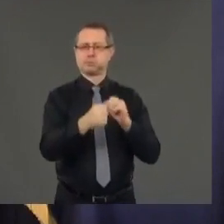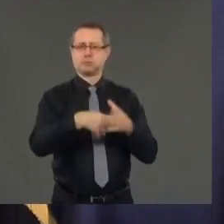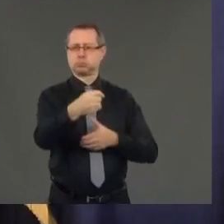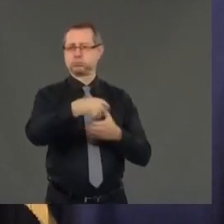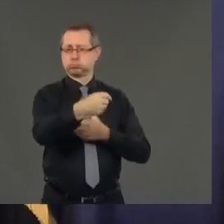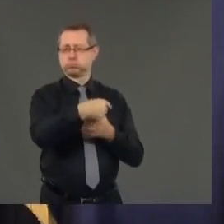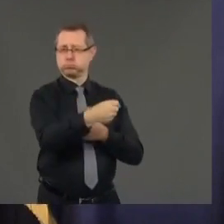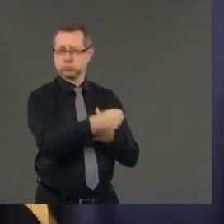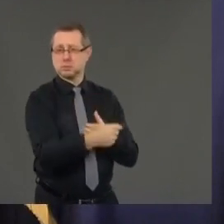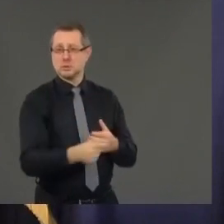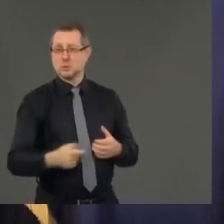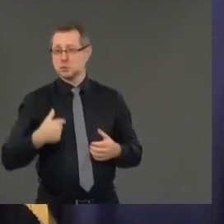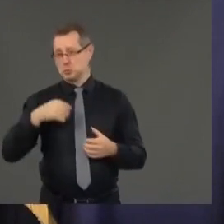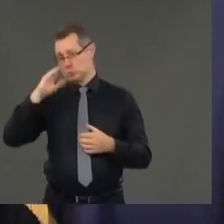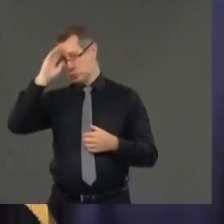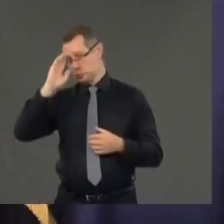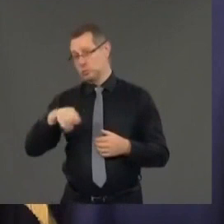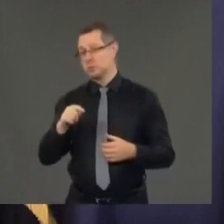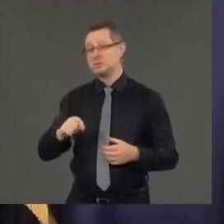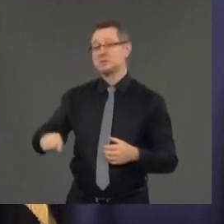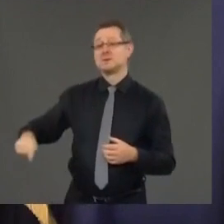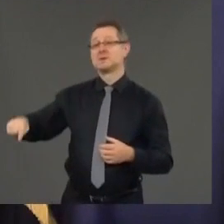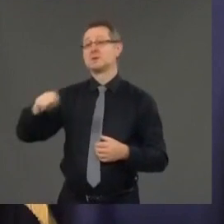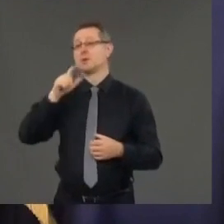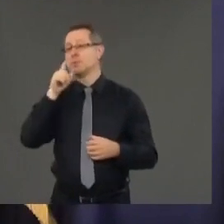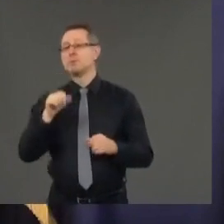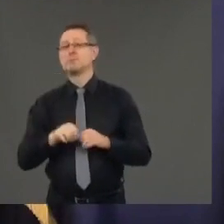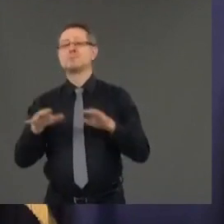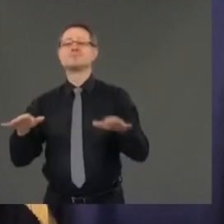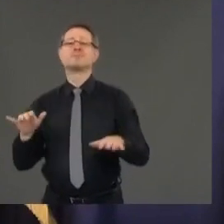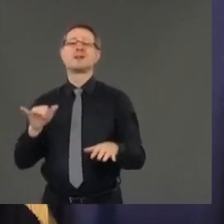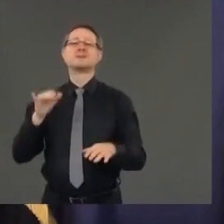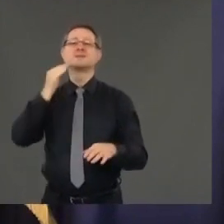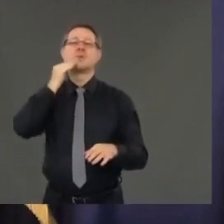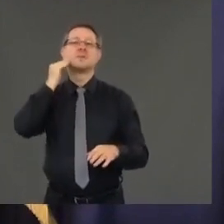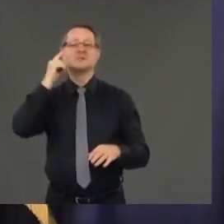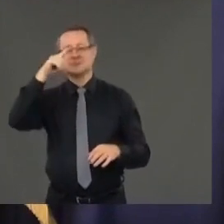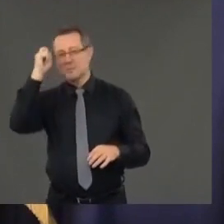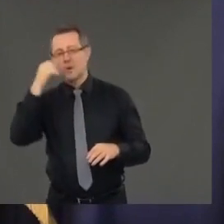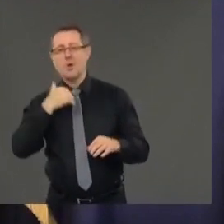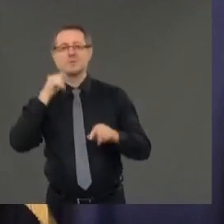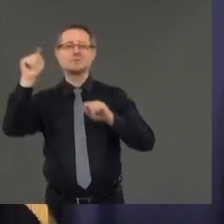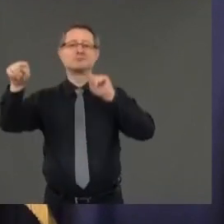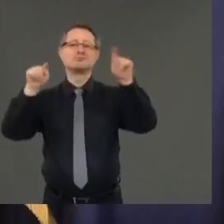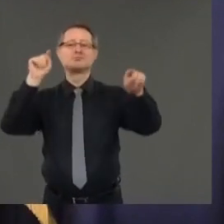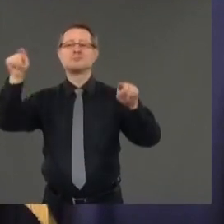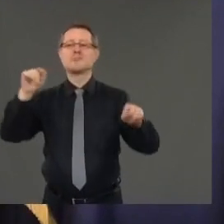BECAUSE AT ONE TIME, WE WERE A